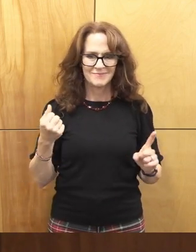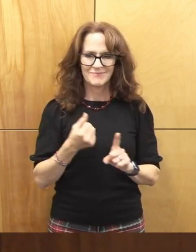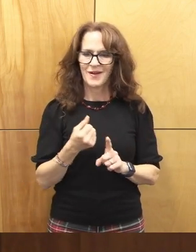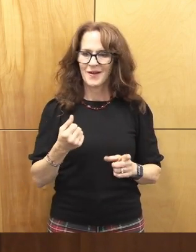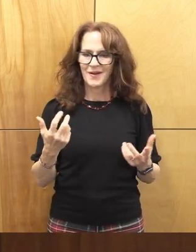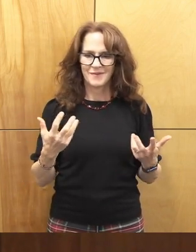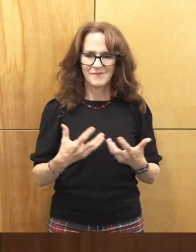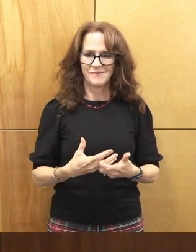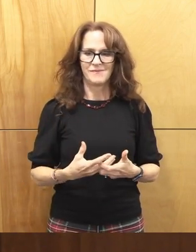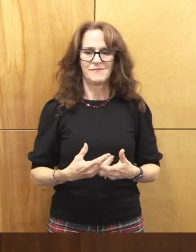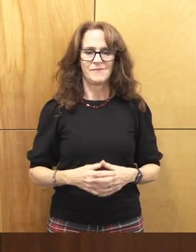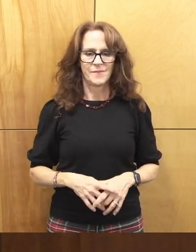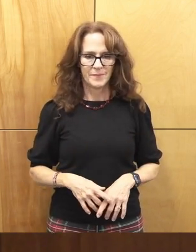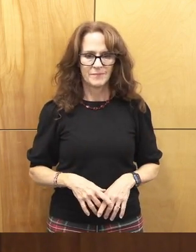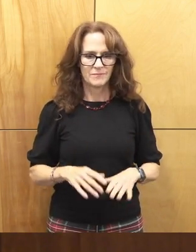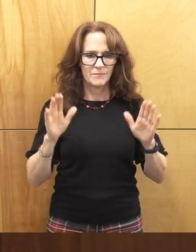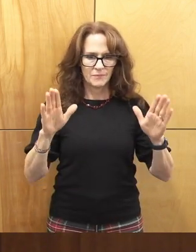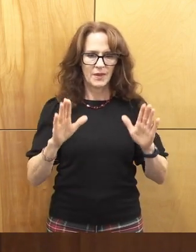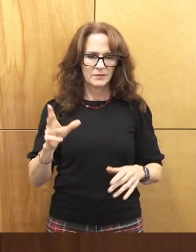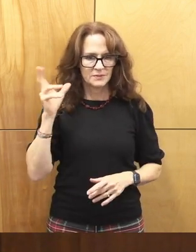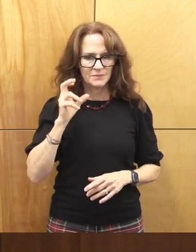Thank you so much. That's awesome to hear. Thank you. - Thank you.